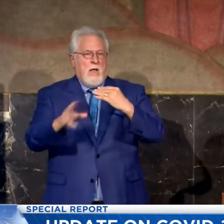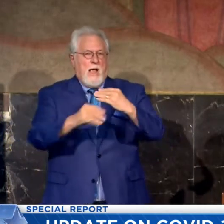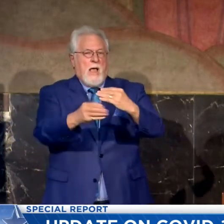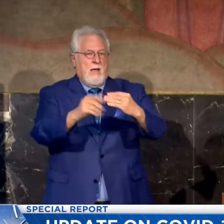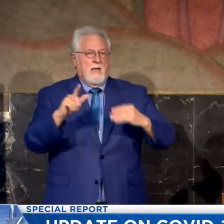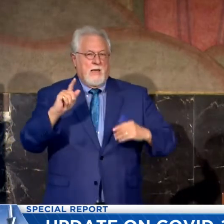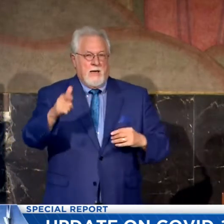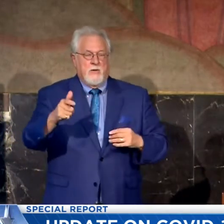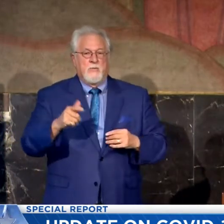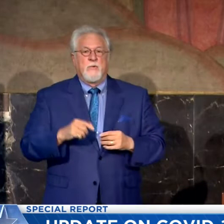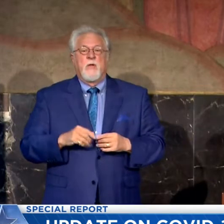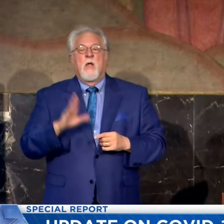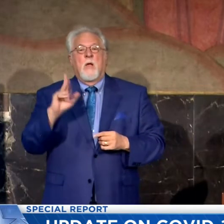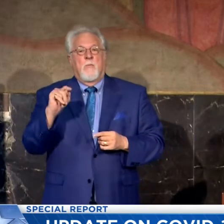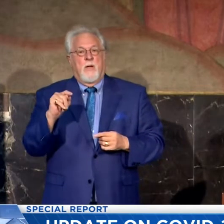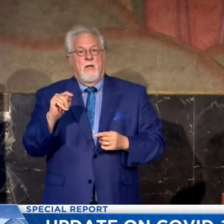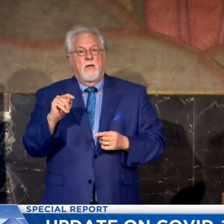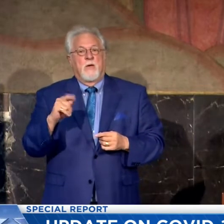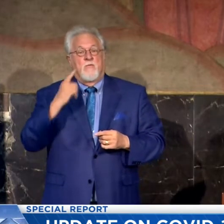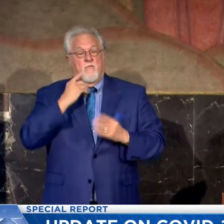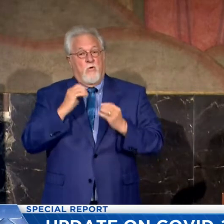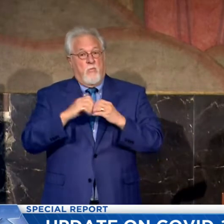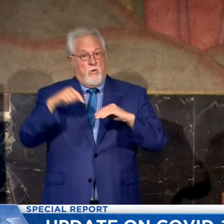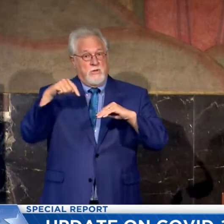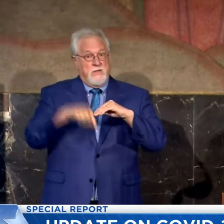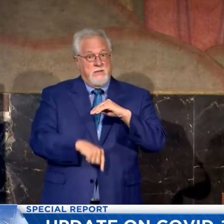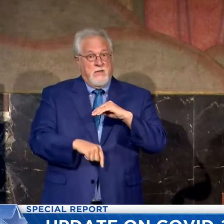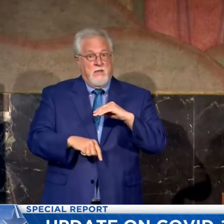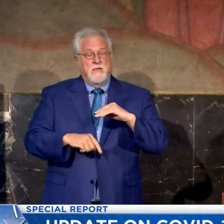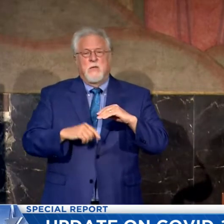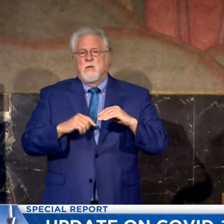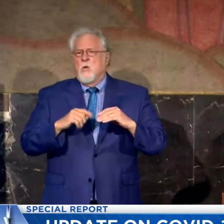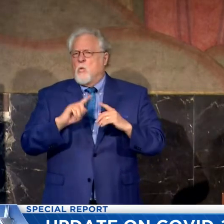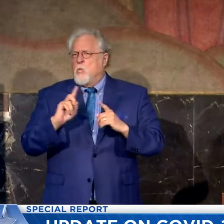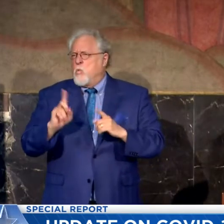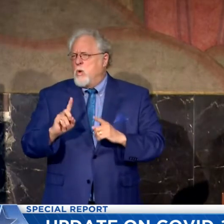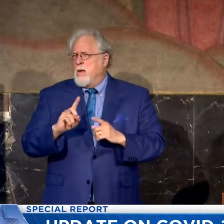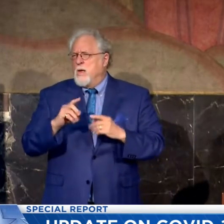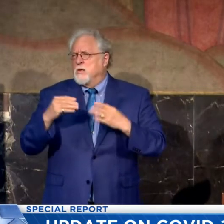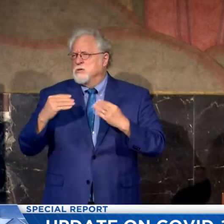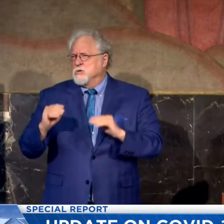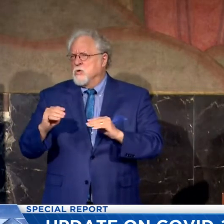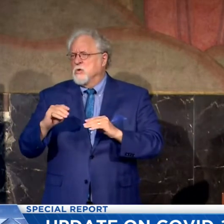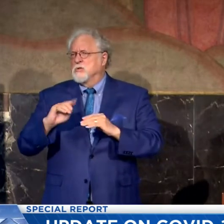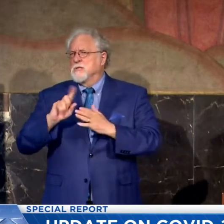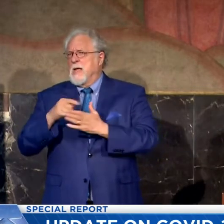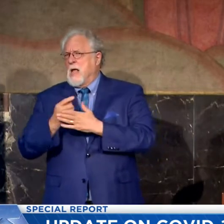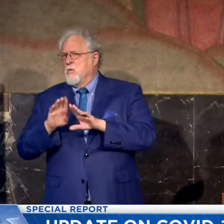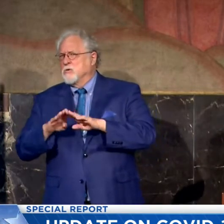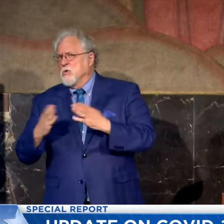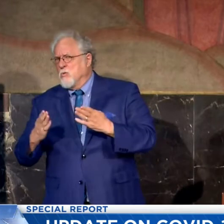NEGRETE METAIRIE AND SLIDELL AND SHREVEPORT. MORE SITES WILL BE ADDED LATER.